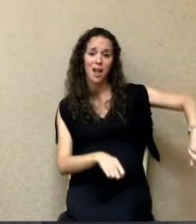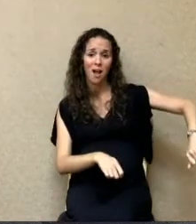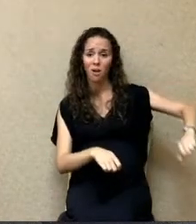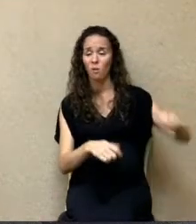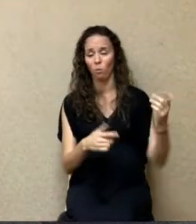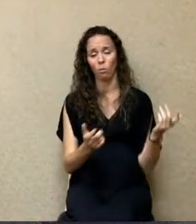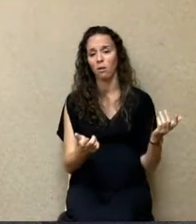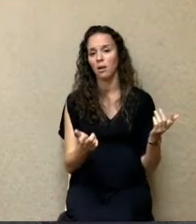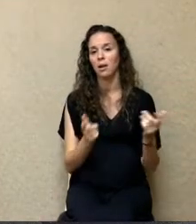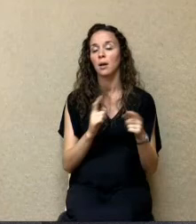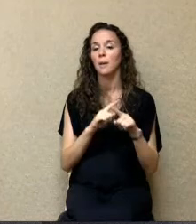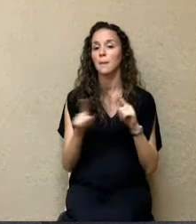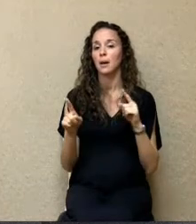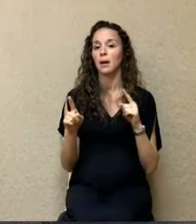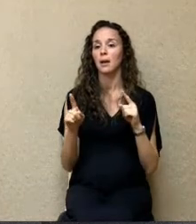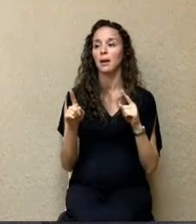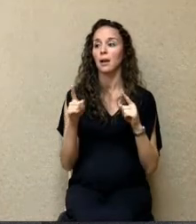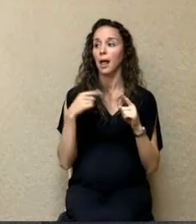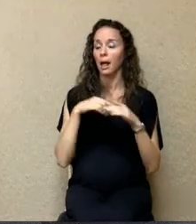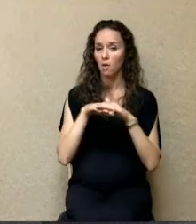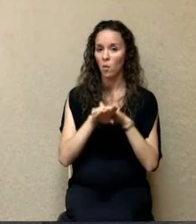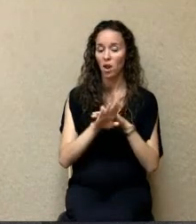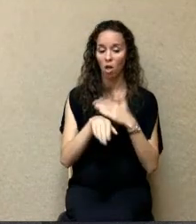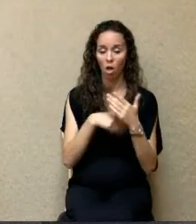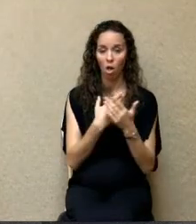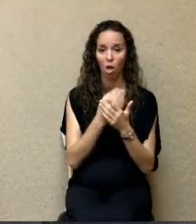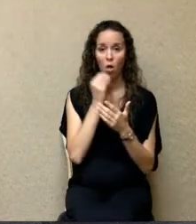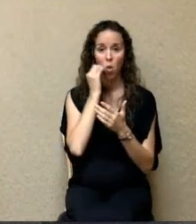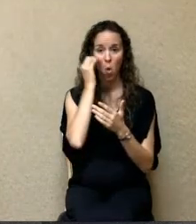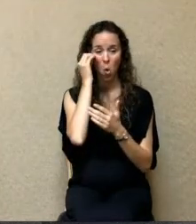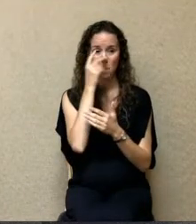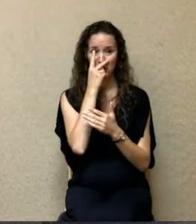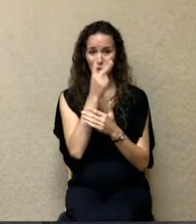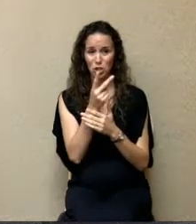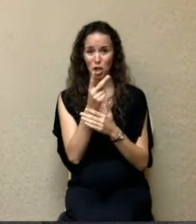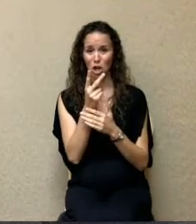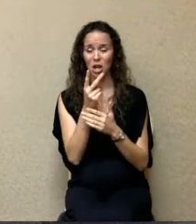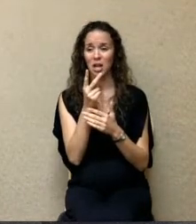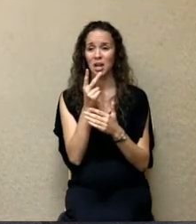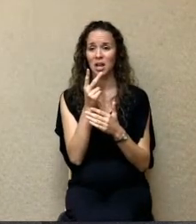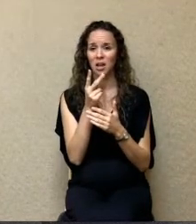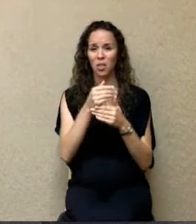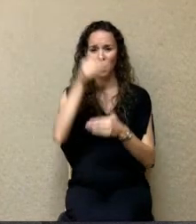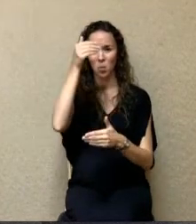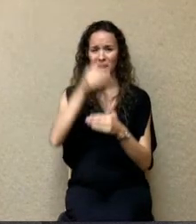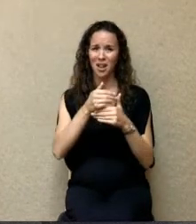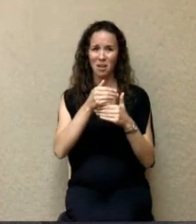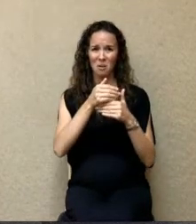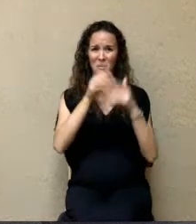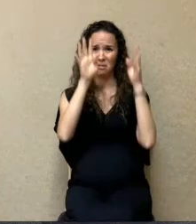But when I looked at all the homes and saw how rickety all the window coverings were, the staff